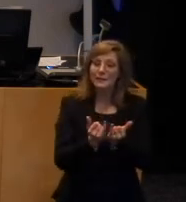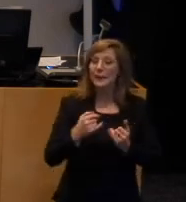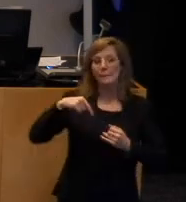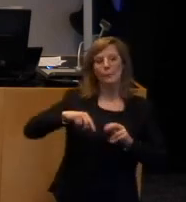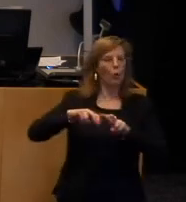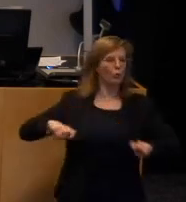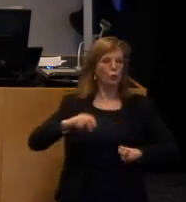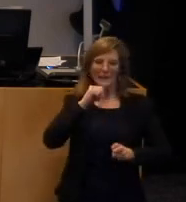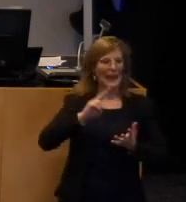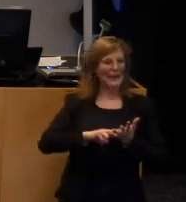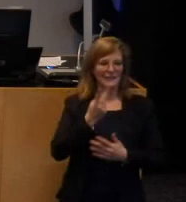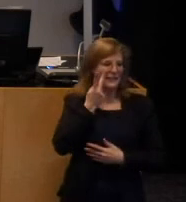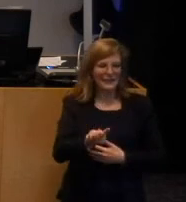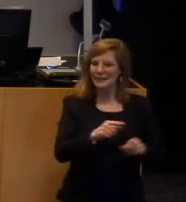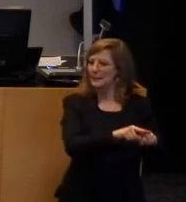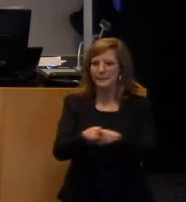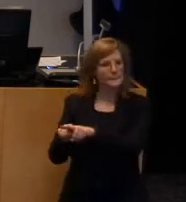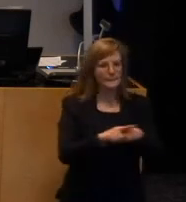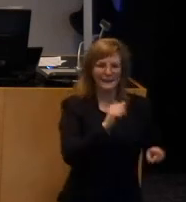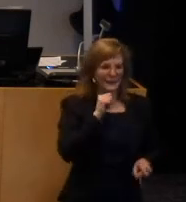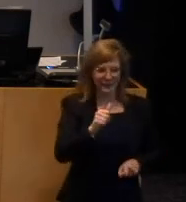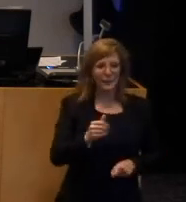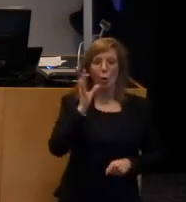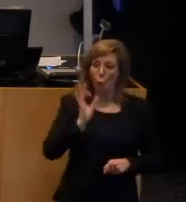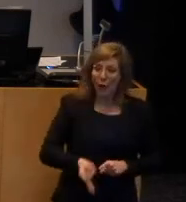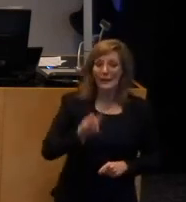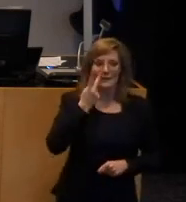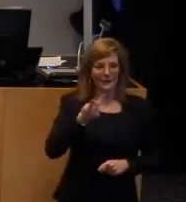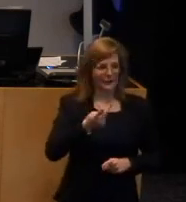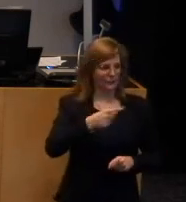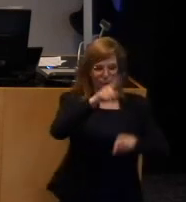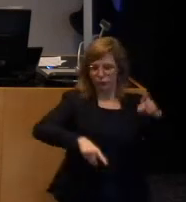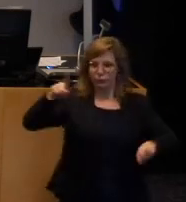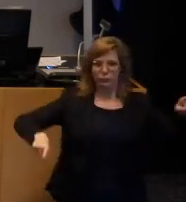on the contrary, a rather high amount of interpersonal variation was observed.